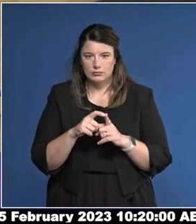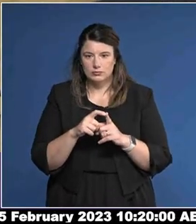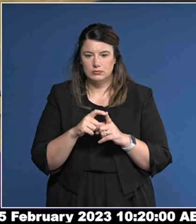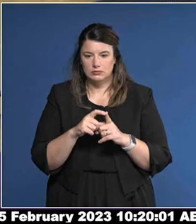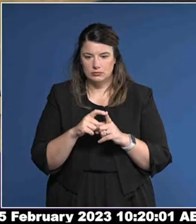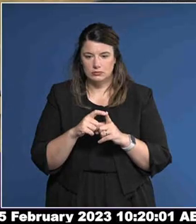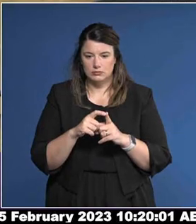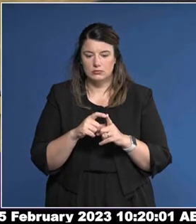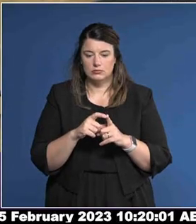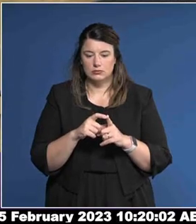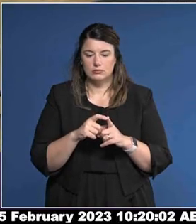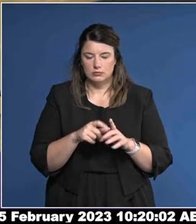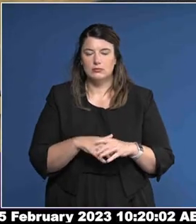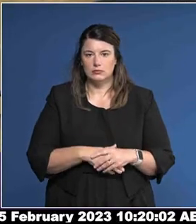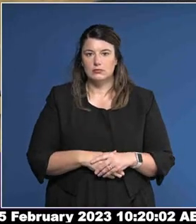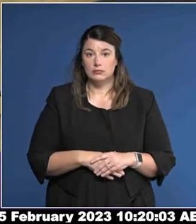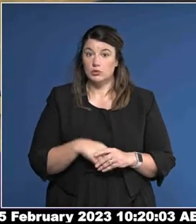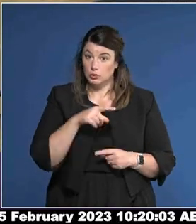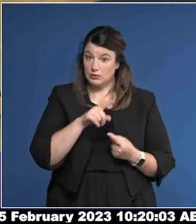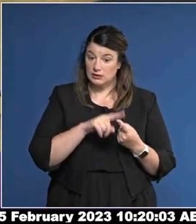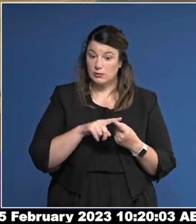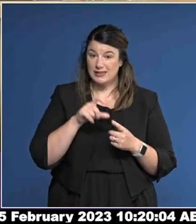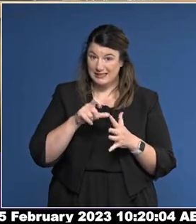I assume you remain the CEO of Afford? I do.